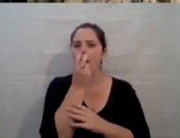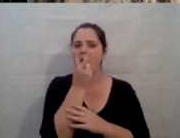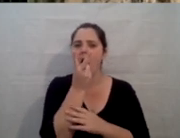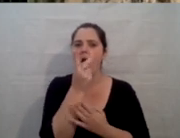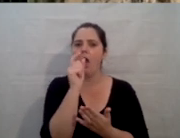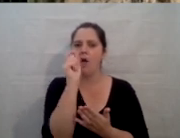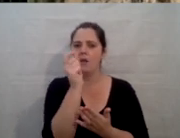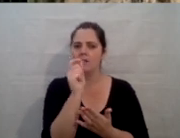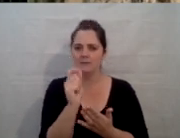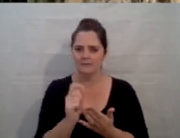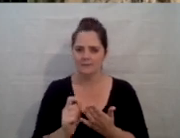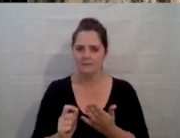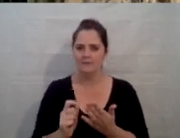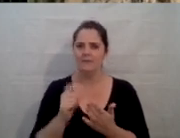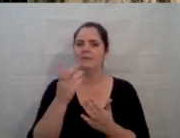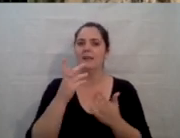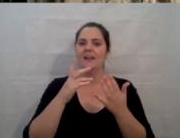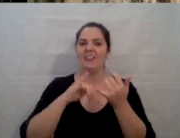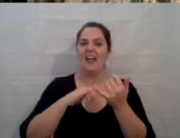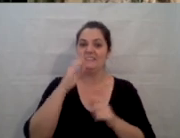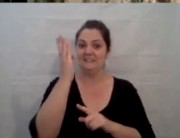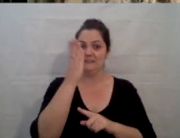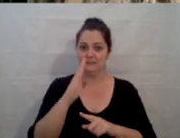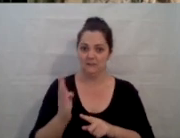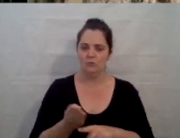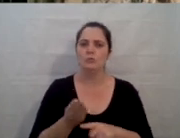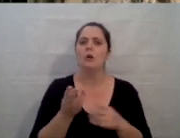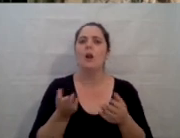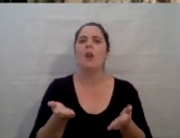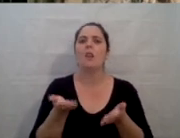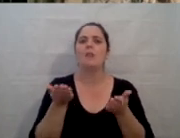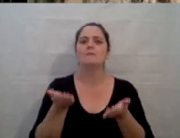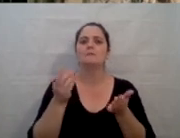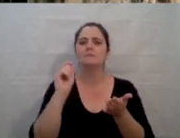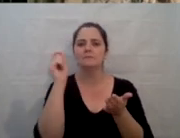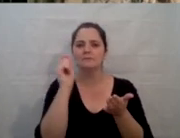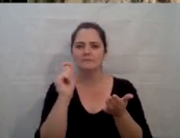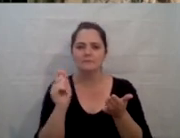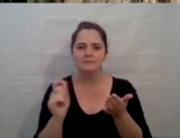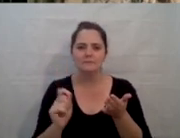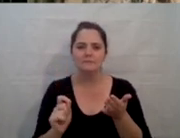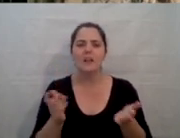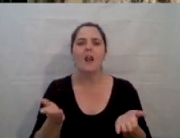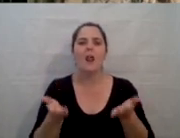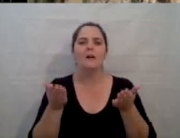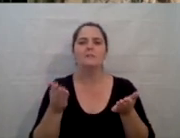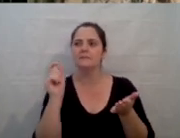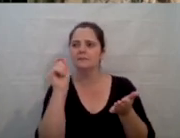start very very lightly with your S-curve, start very lightly by laying out all of your angles and axes, and eventually what we're going to do is